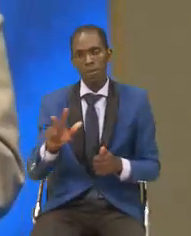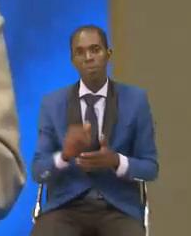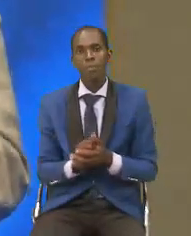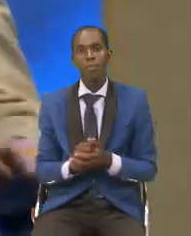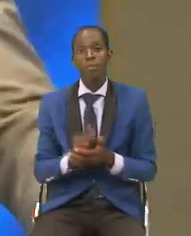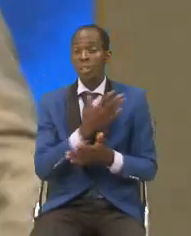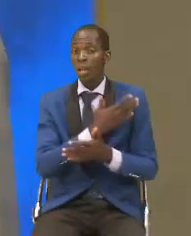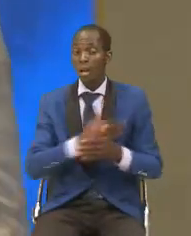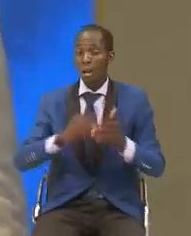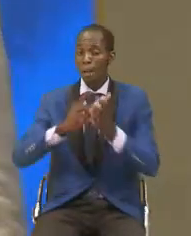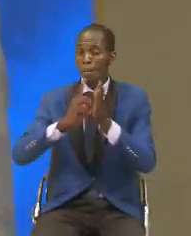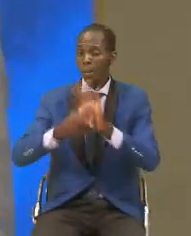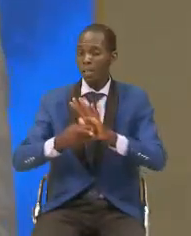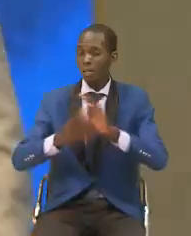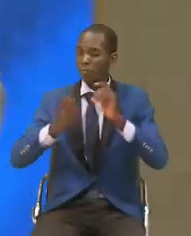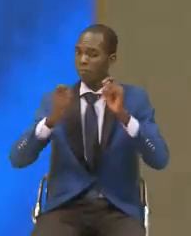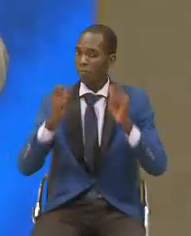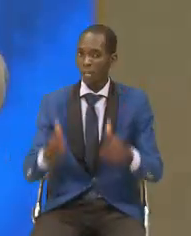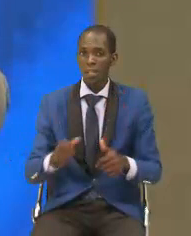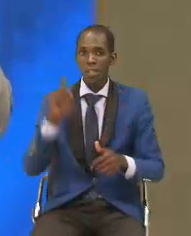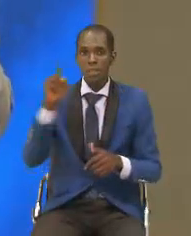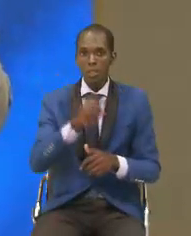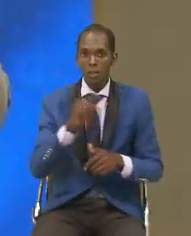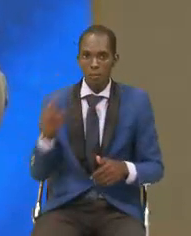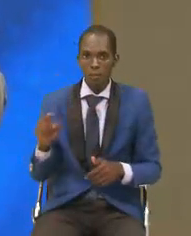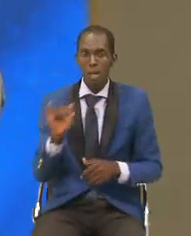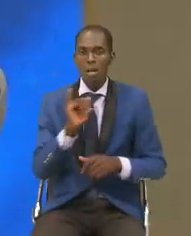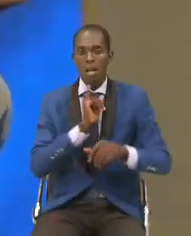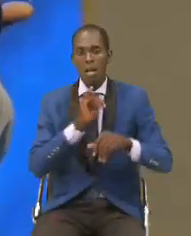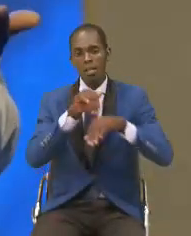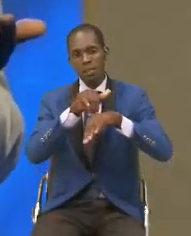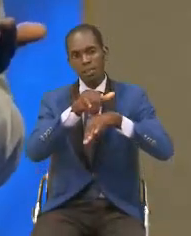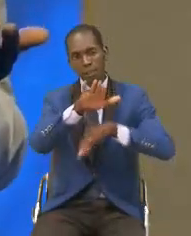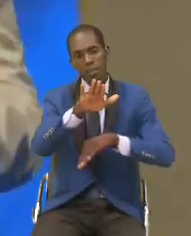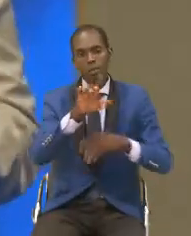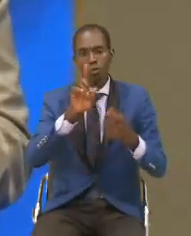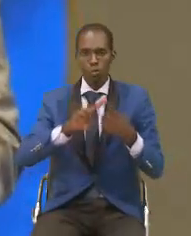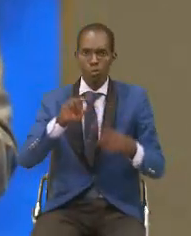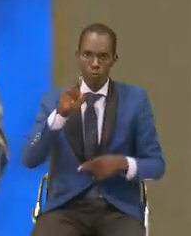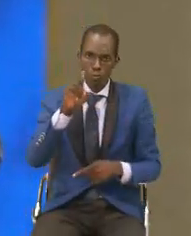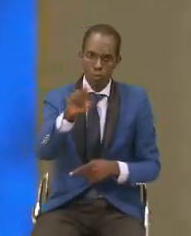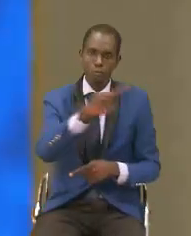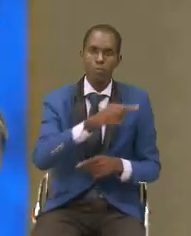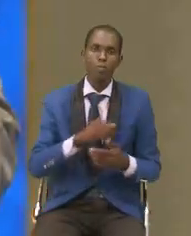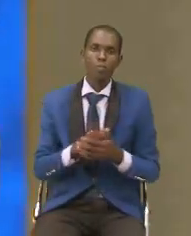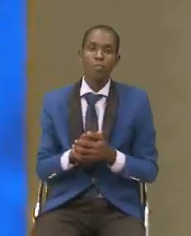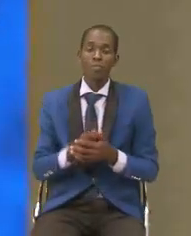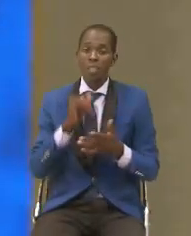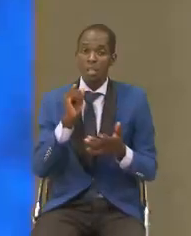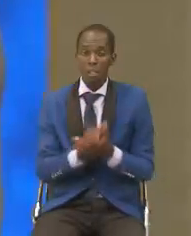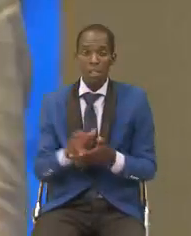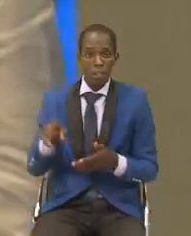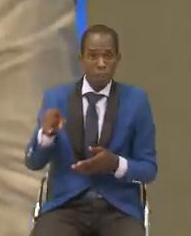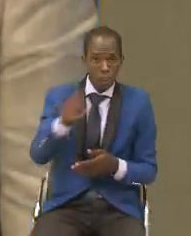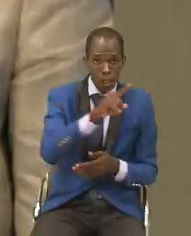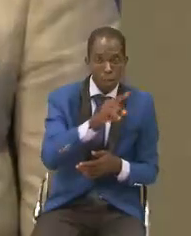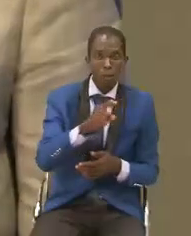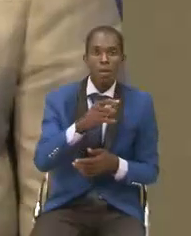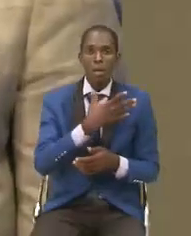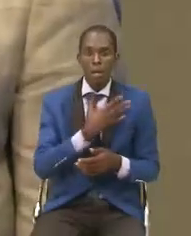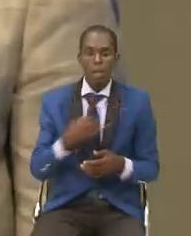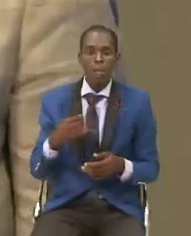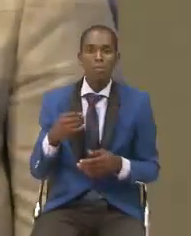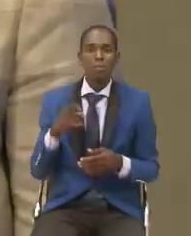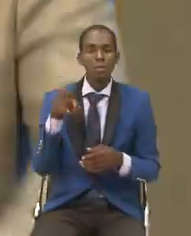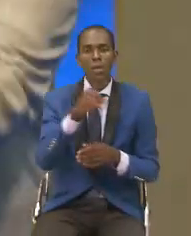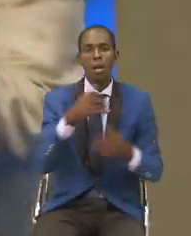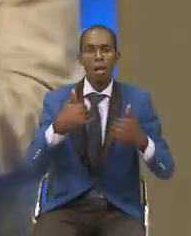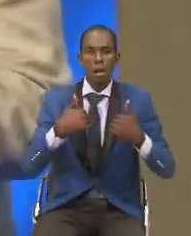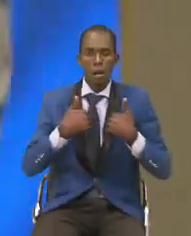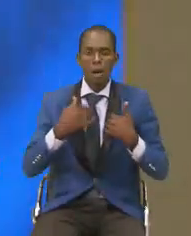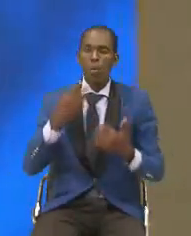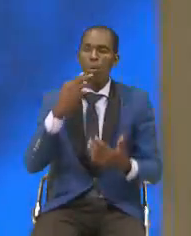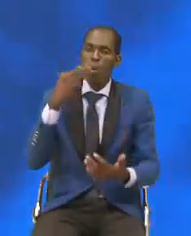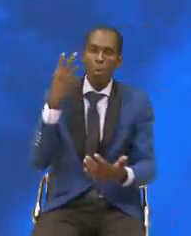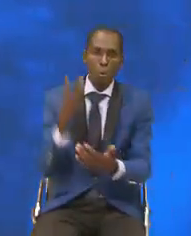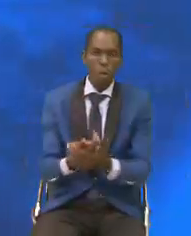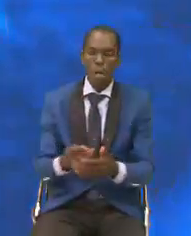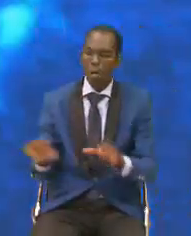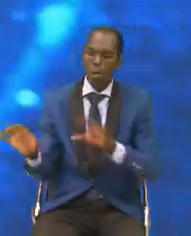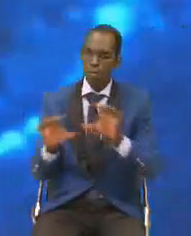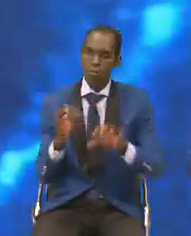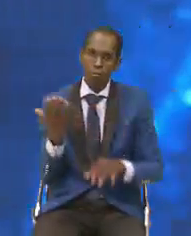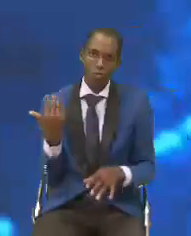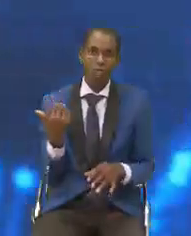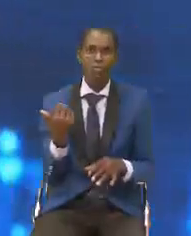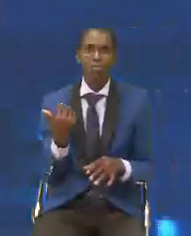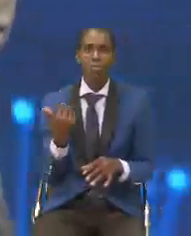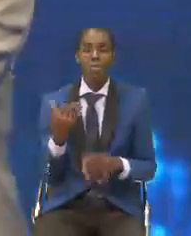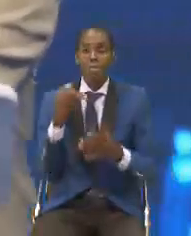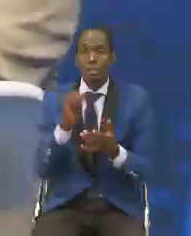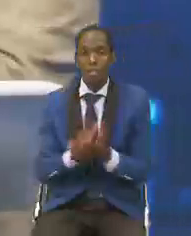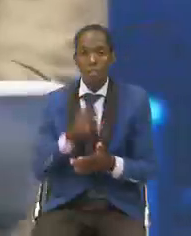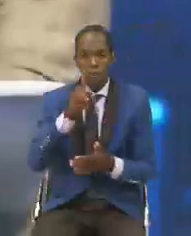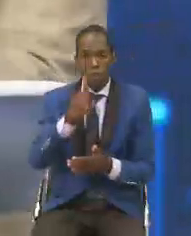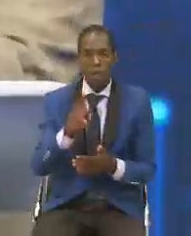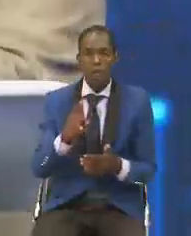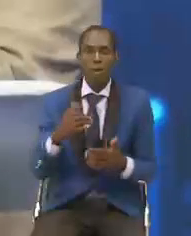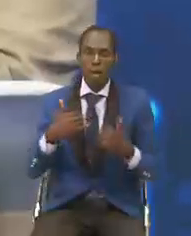verse 33 and immediately therefore i sent to thee that thou and tell us well done well done